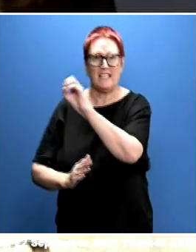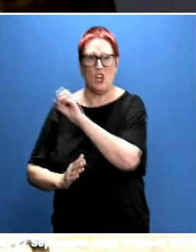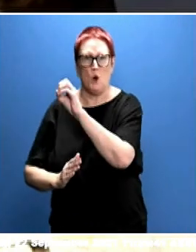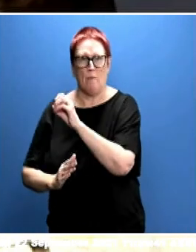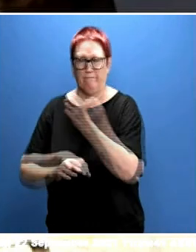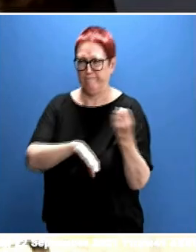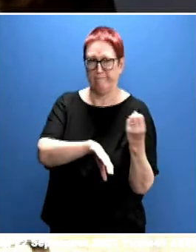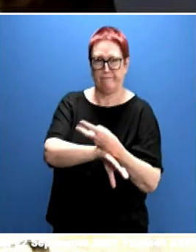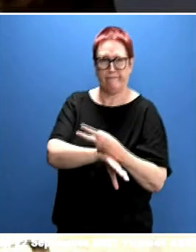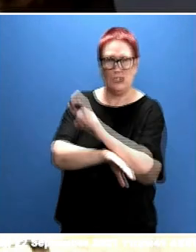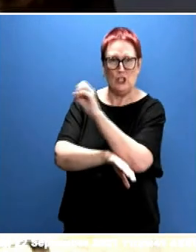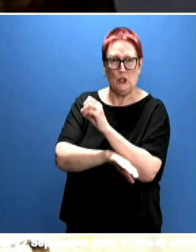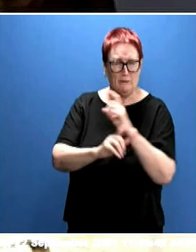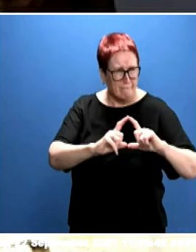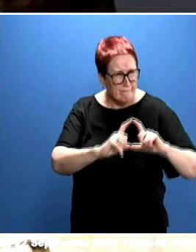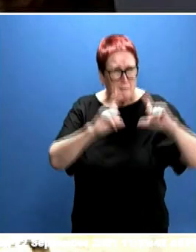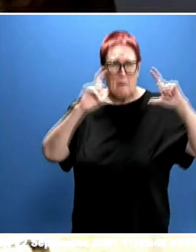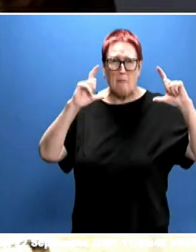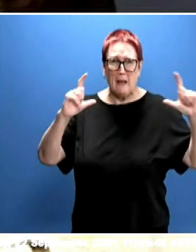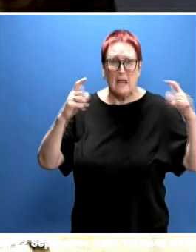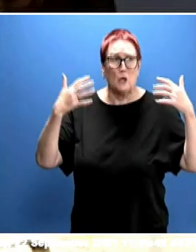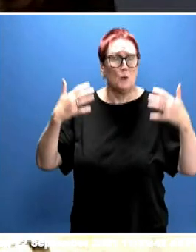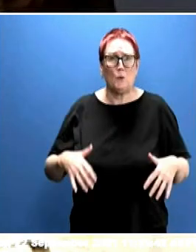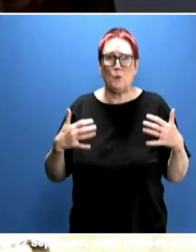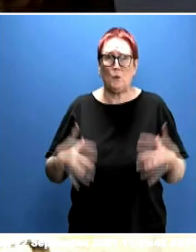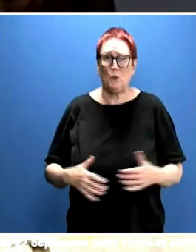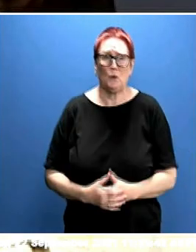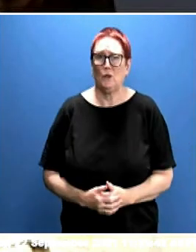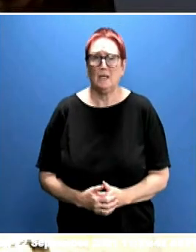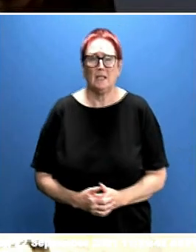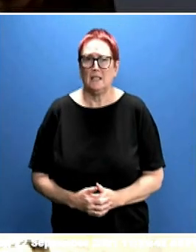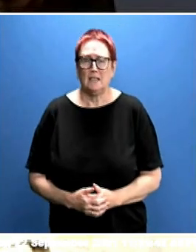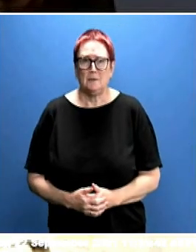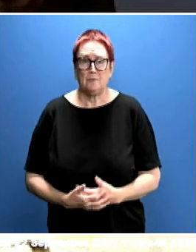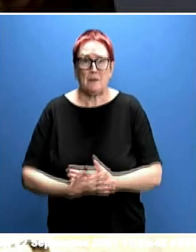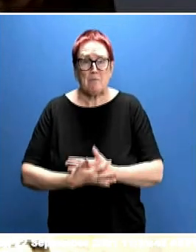So that perhaps gives some sense of the dimension of the issues